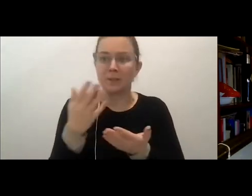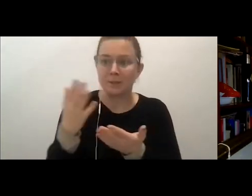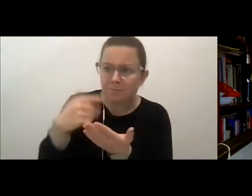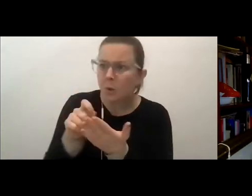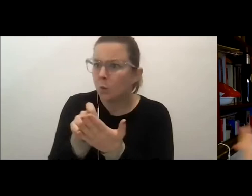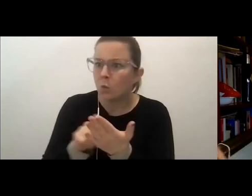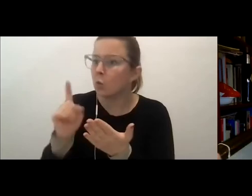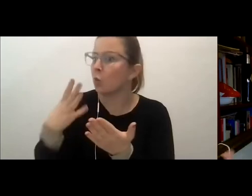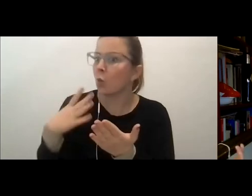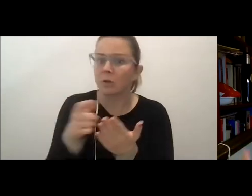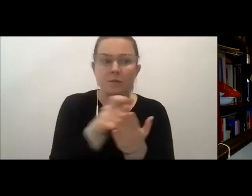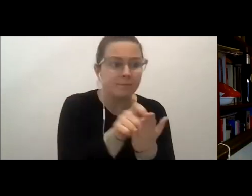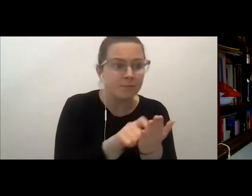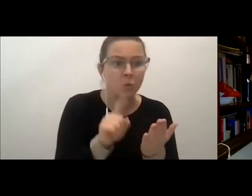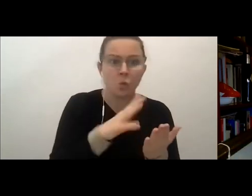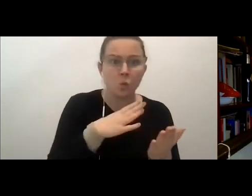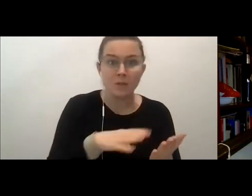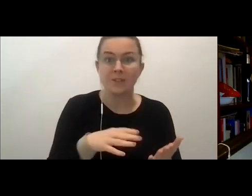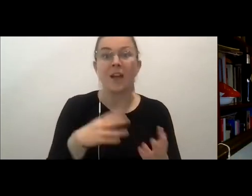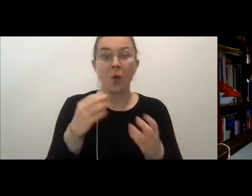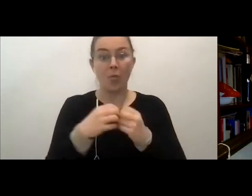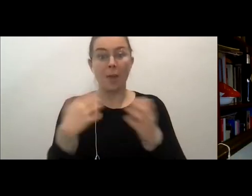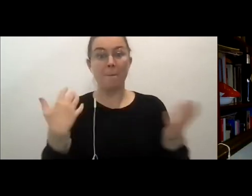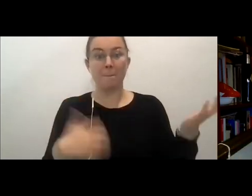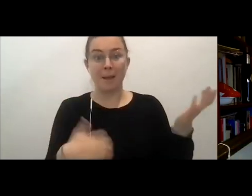I sang in a band. I was really good at